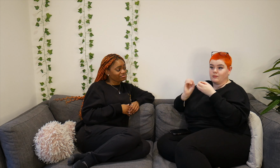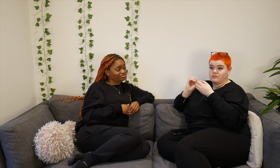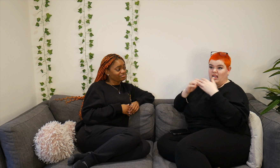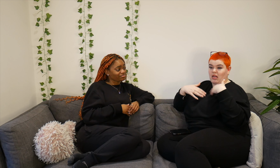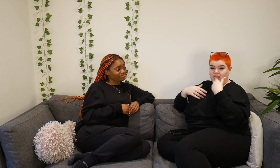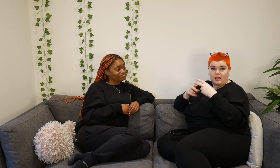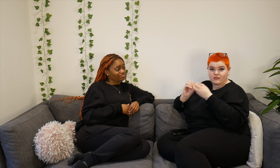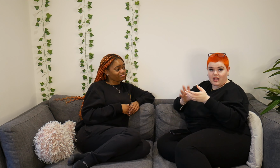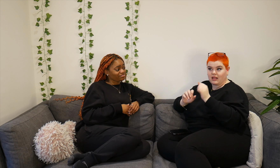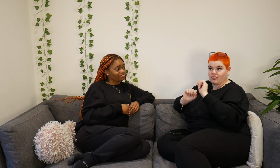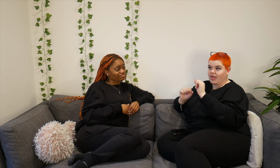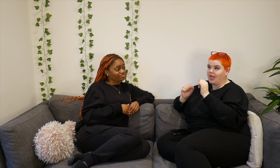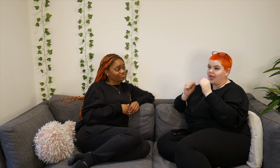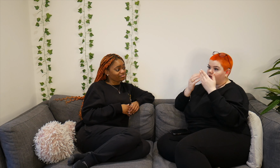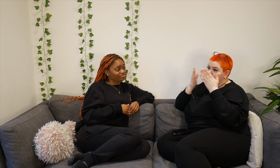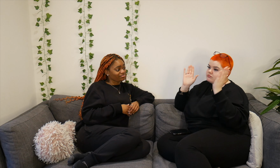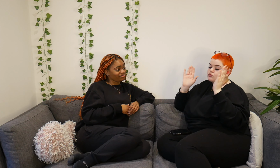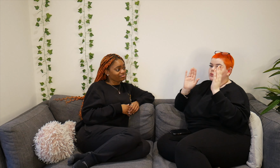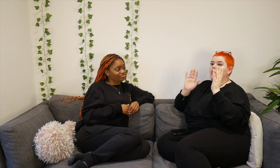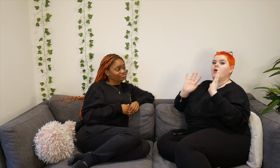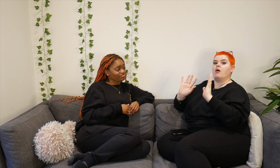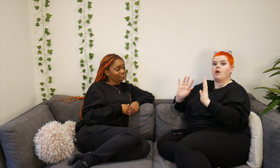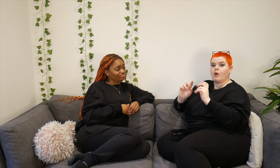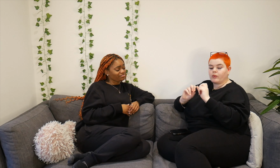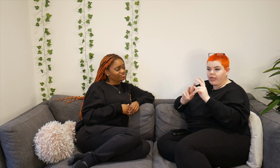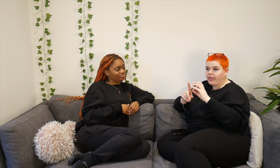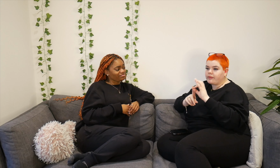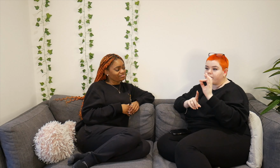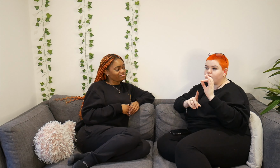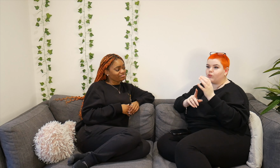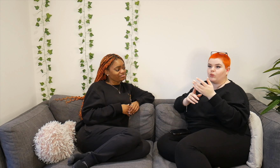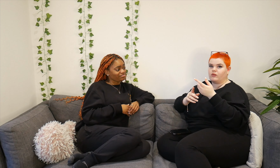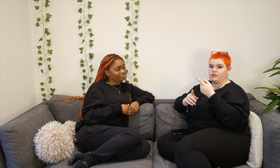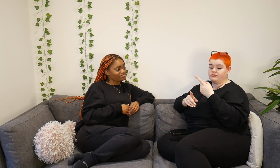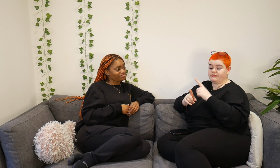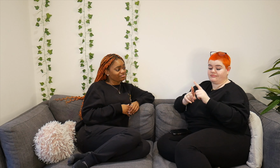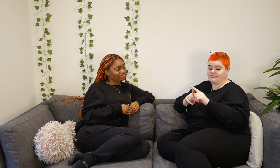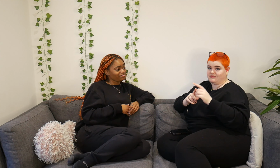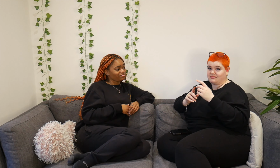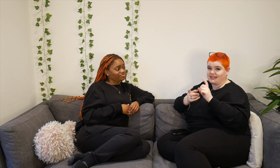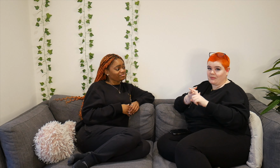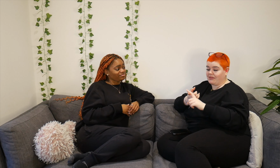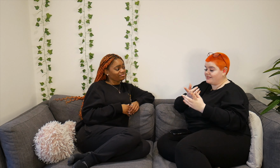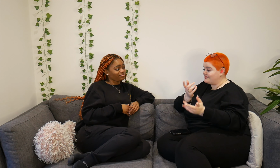the healthcare provider’s attitude and willingness to improve… yeah it depends.